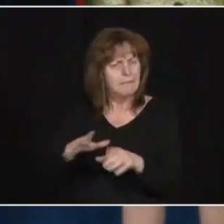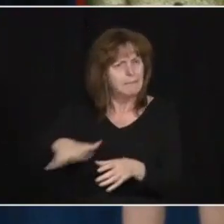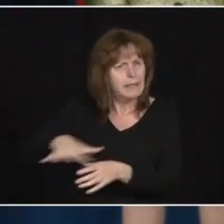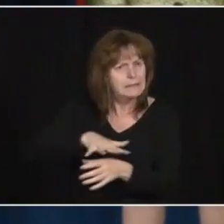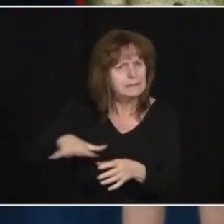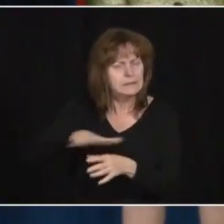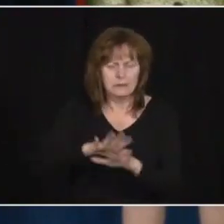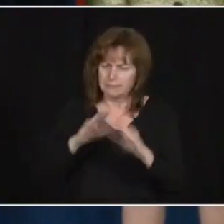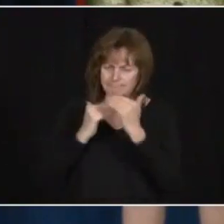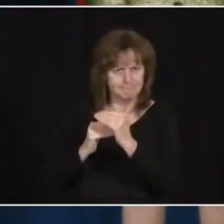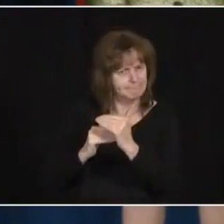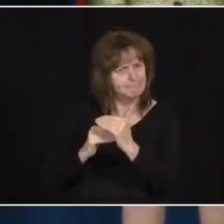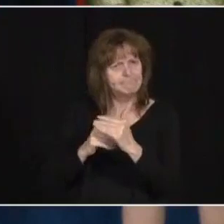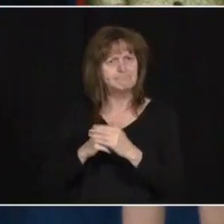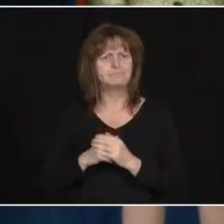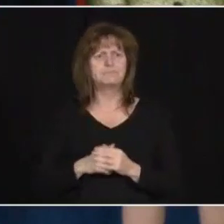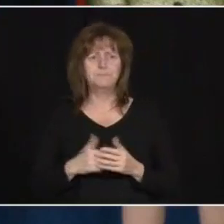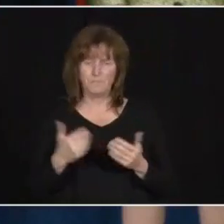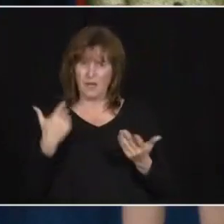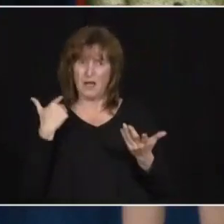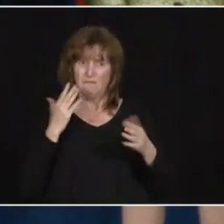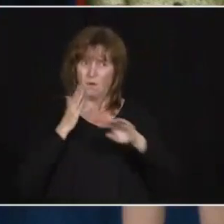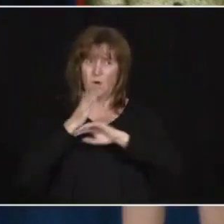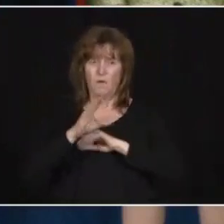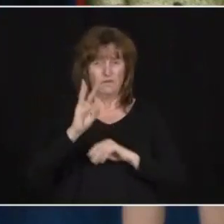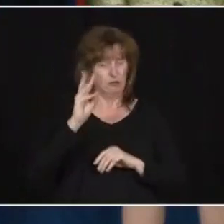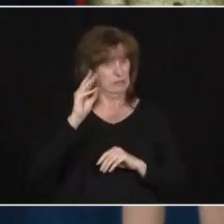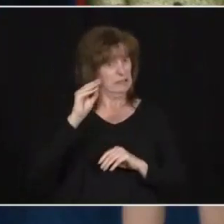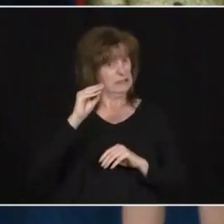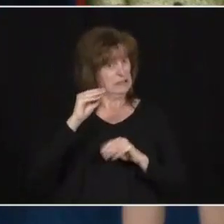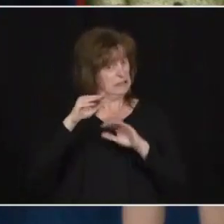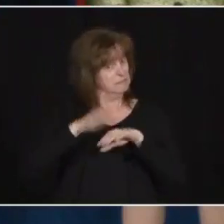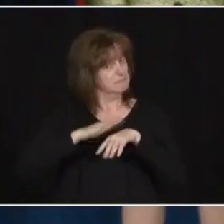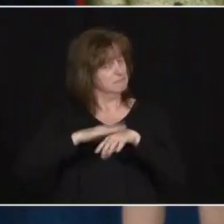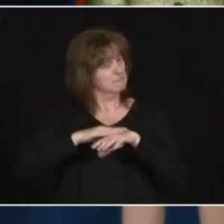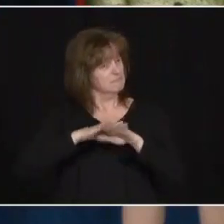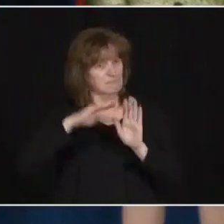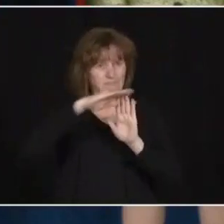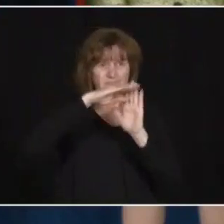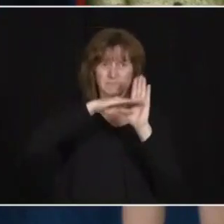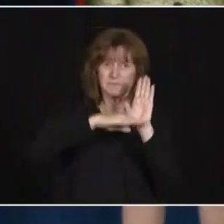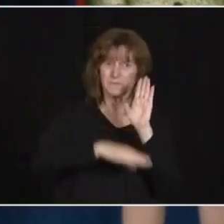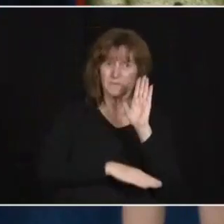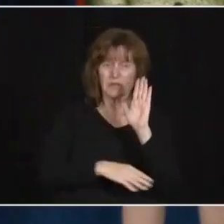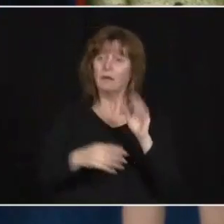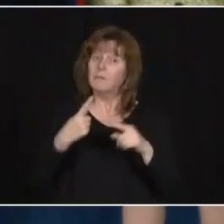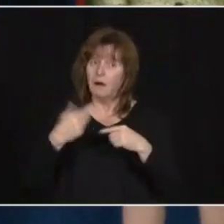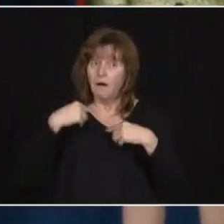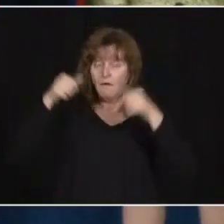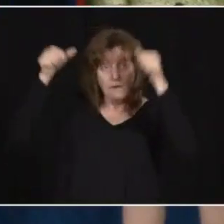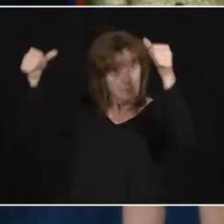You can find them along with the helpful work posters on a new job on the Ontario government website, Ontario.ca/